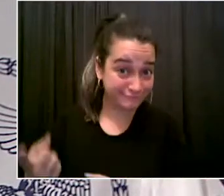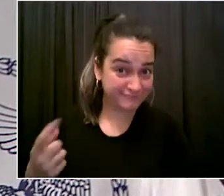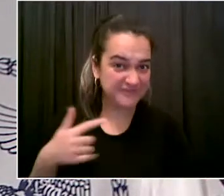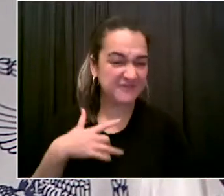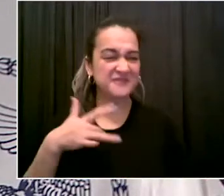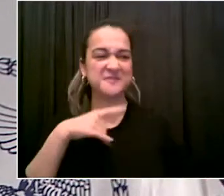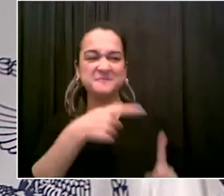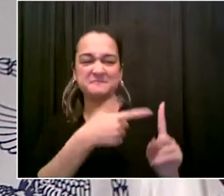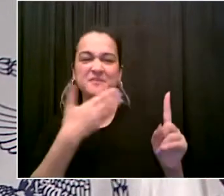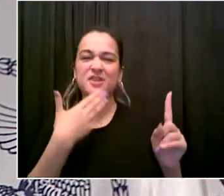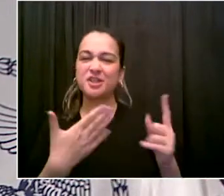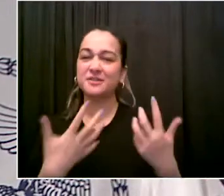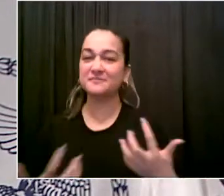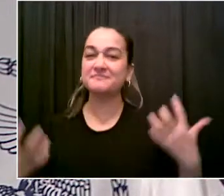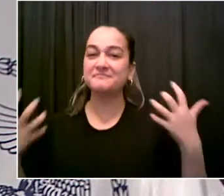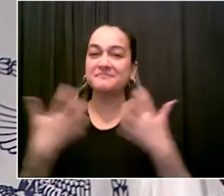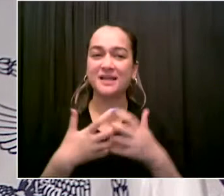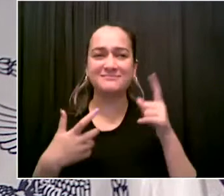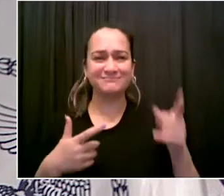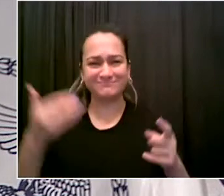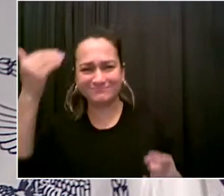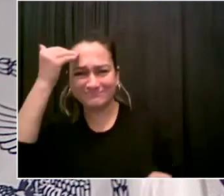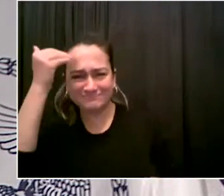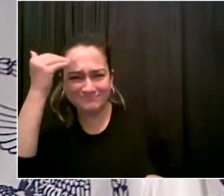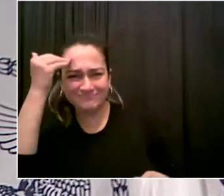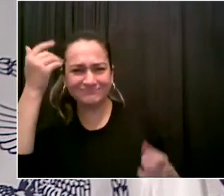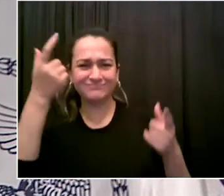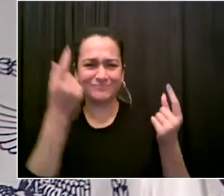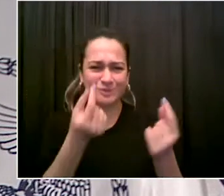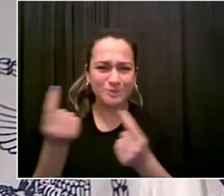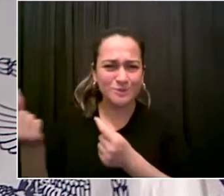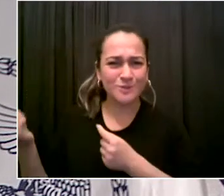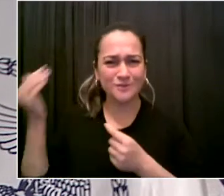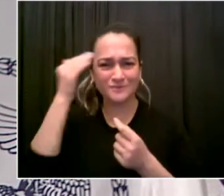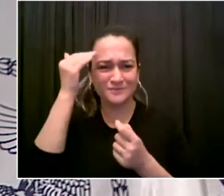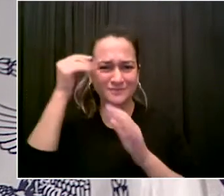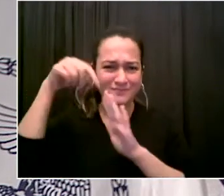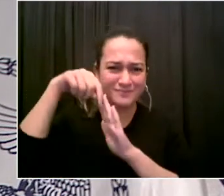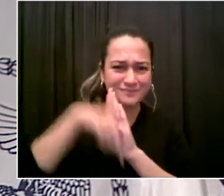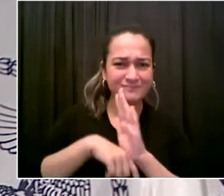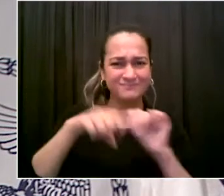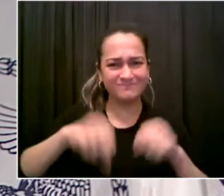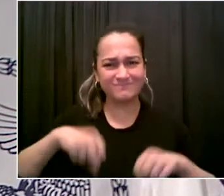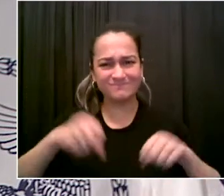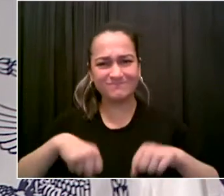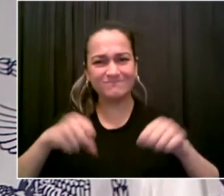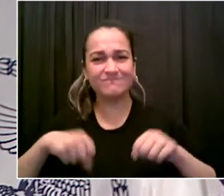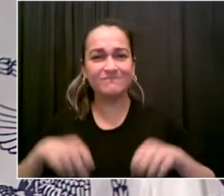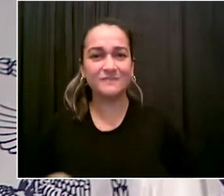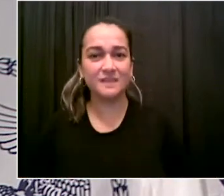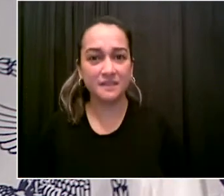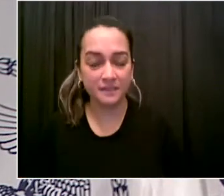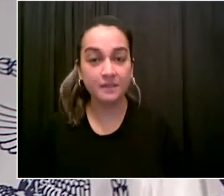WHO GETS THINGS DONE. ALL THROUGH THE CITY GOVERNMENT,